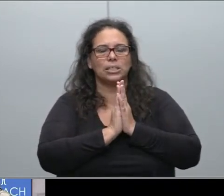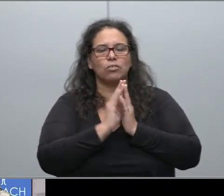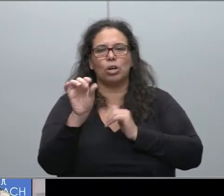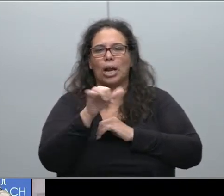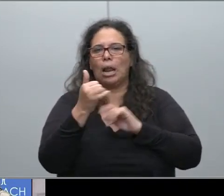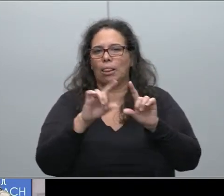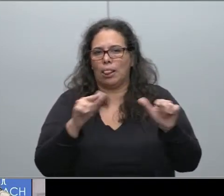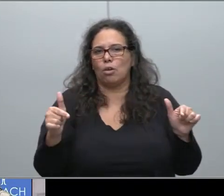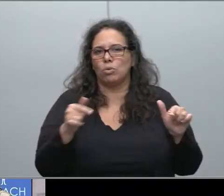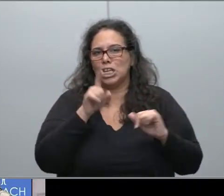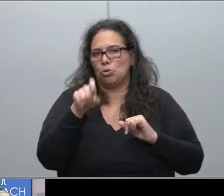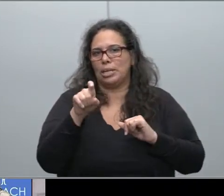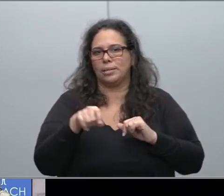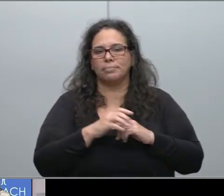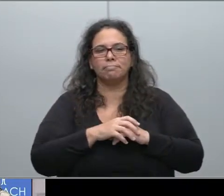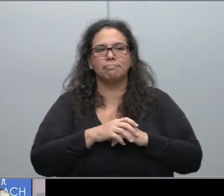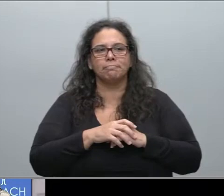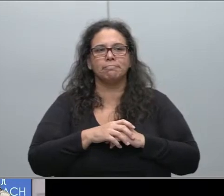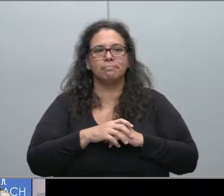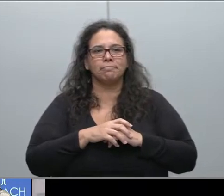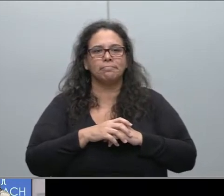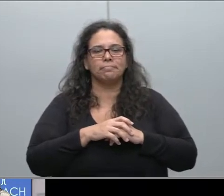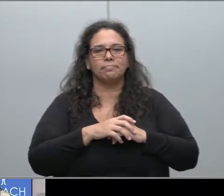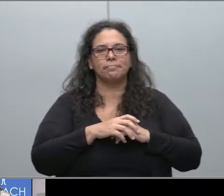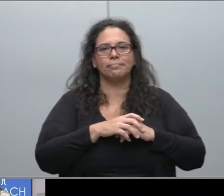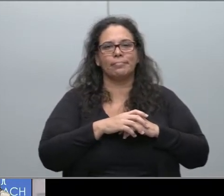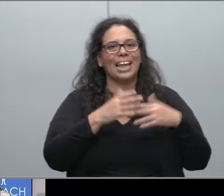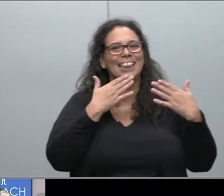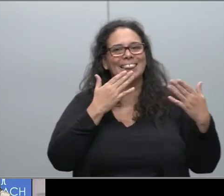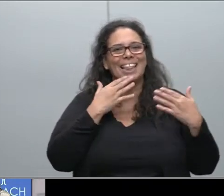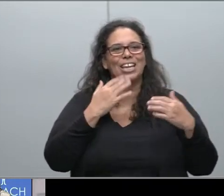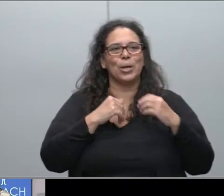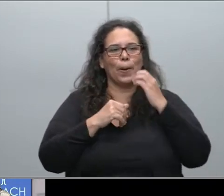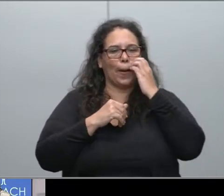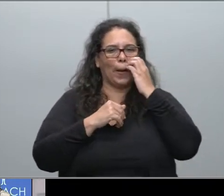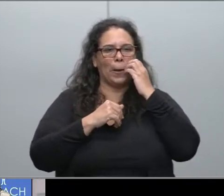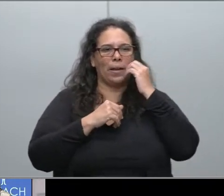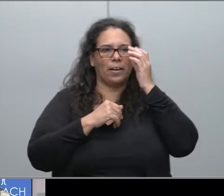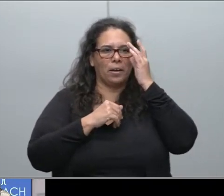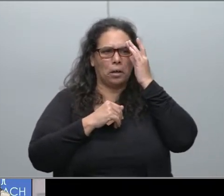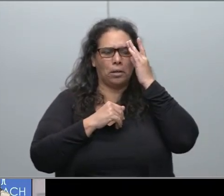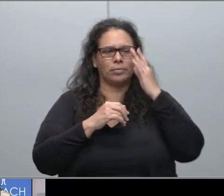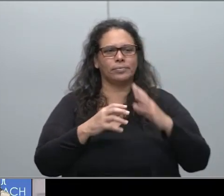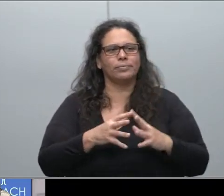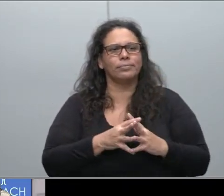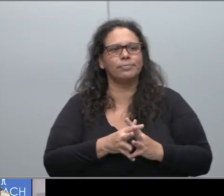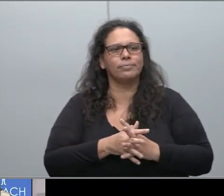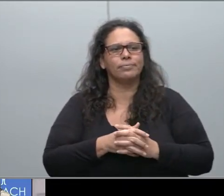I'm so sorry. Thank you so much. We really, really appreciate it, all your hard work.